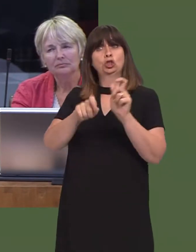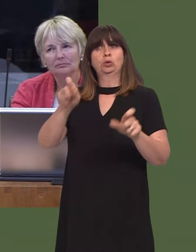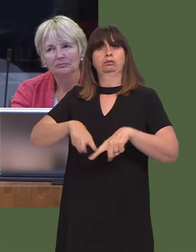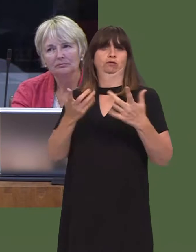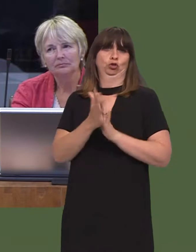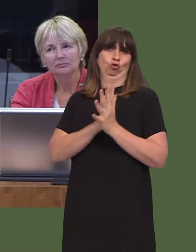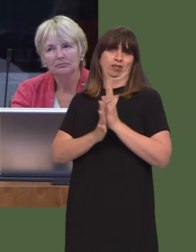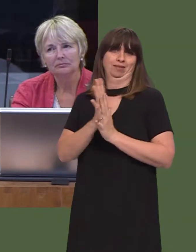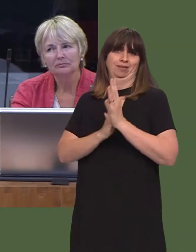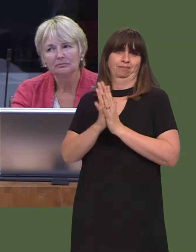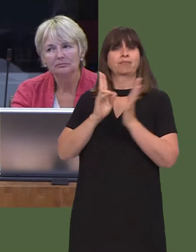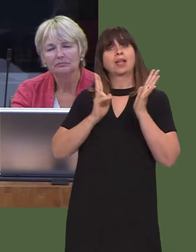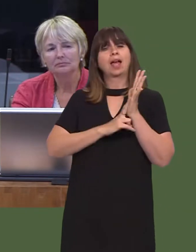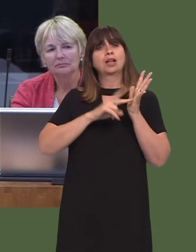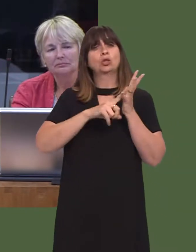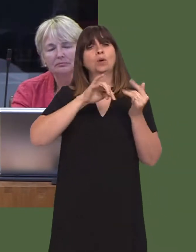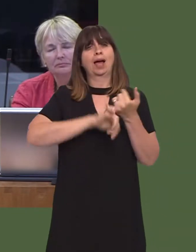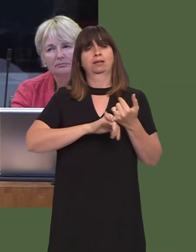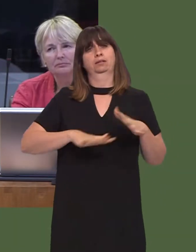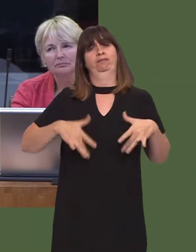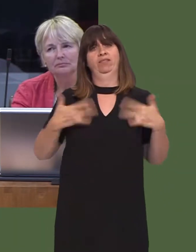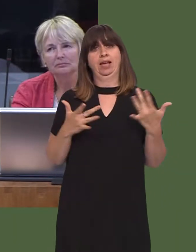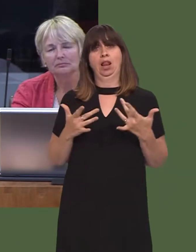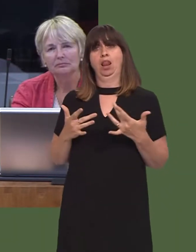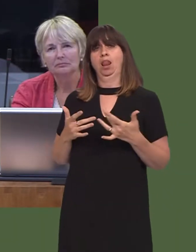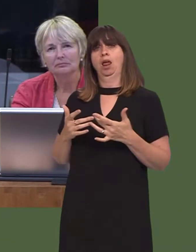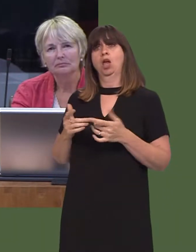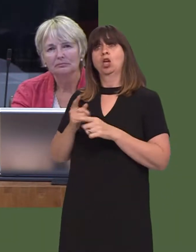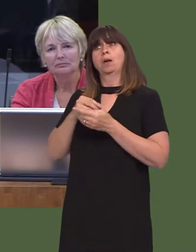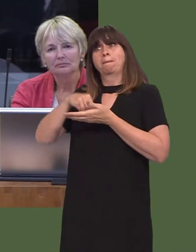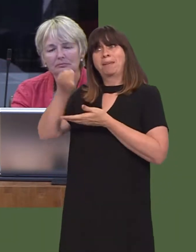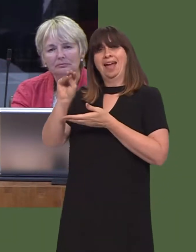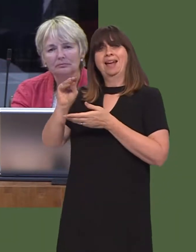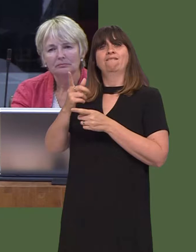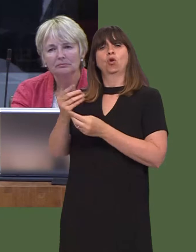is very different. The National Union of Students believes that tuition fees should be frozen